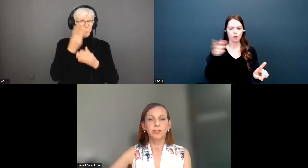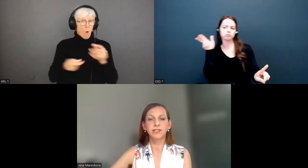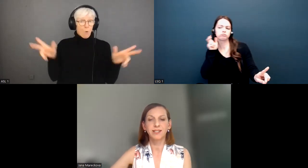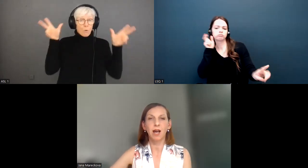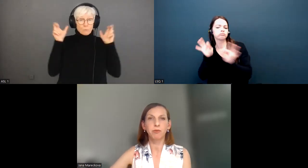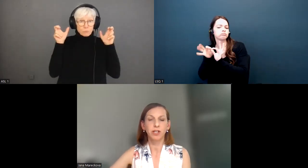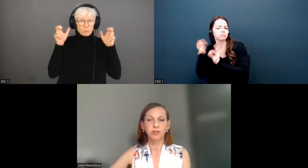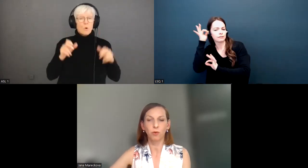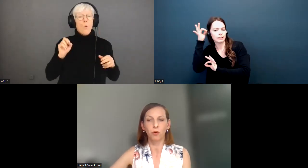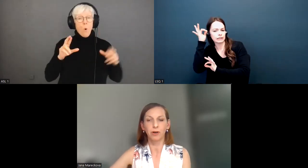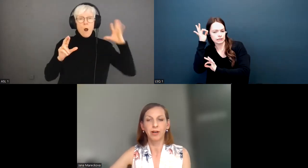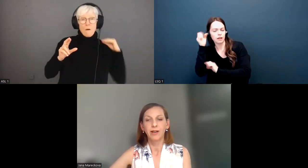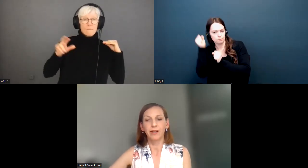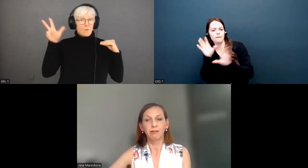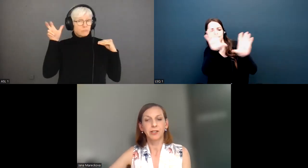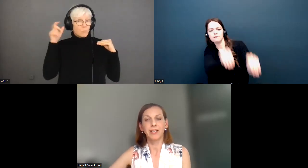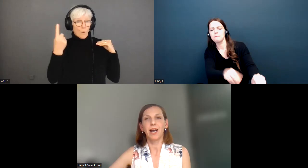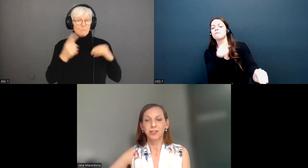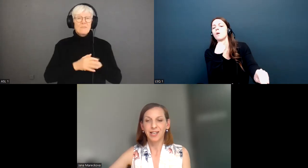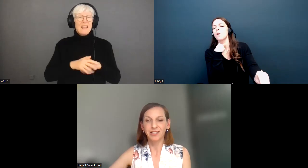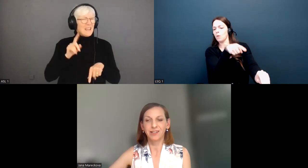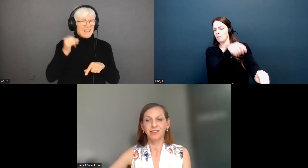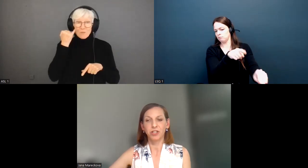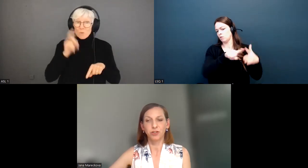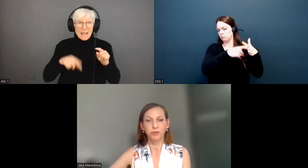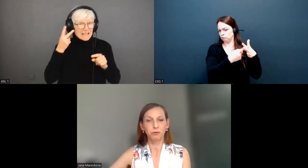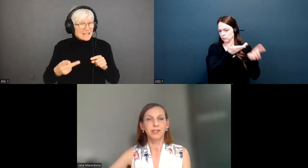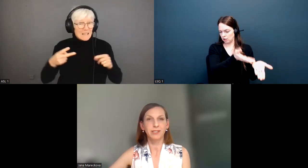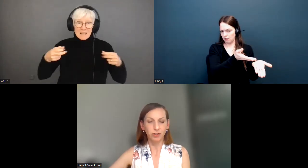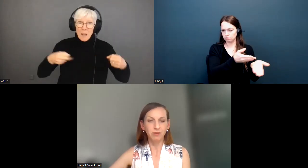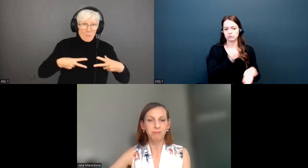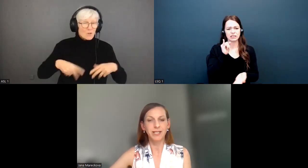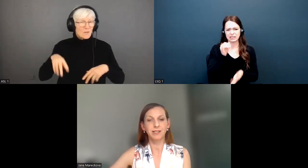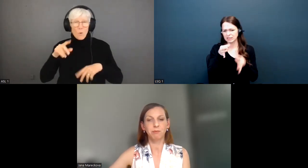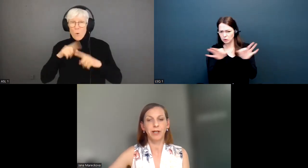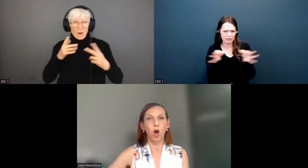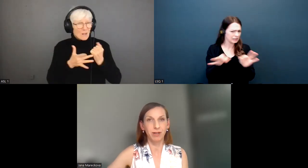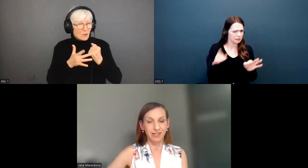see the captions or encounter any other technical issues during the session please put a comment